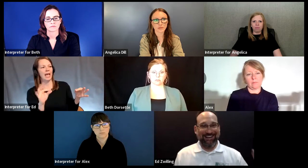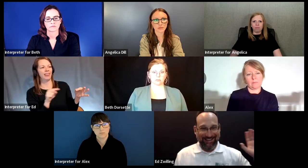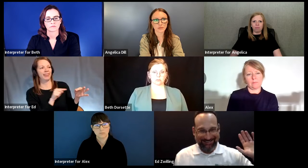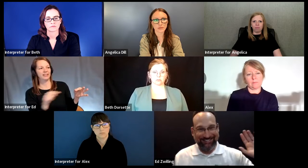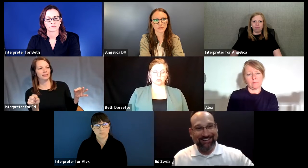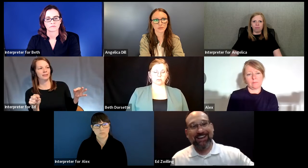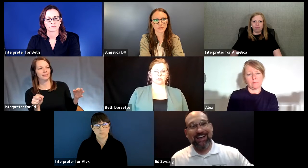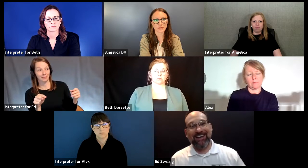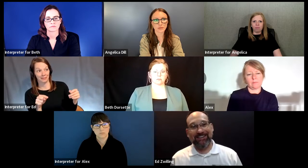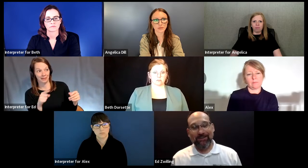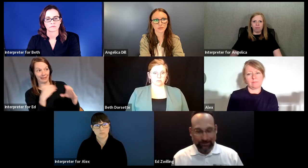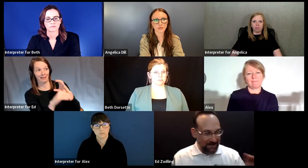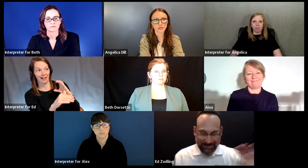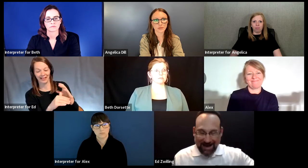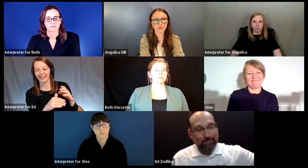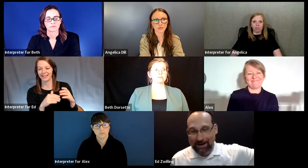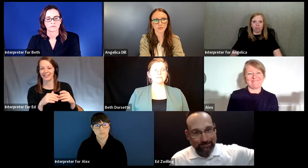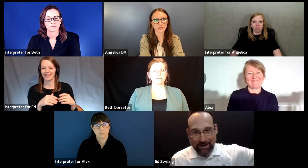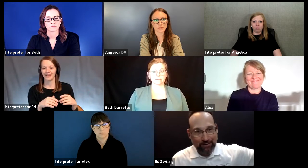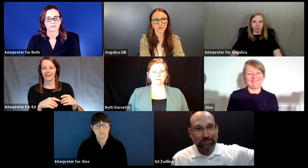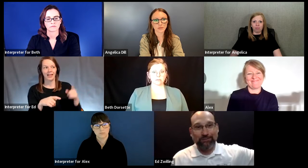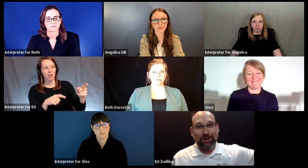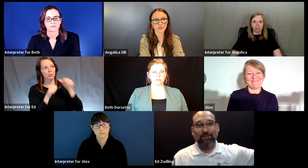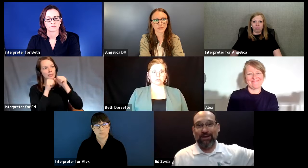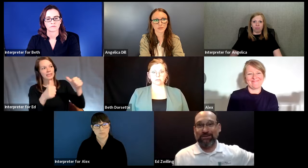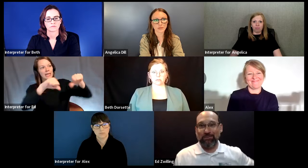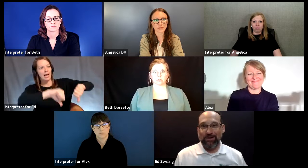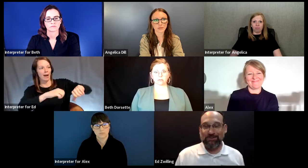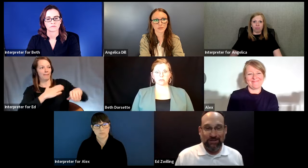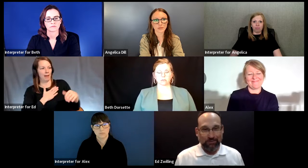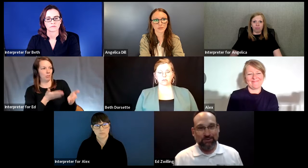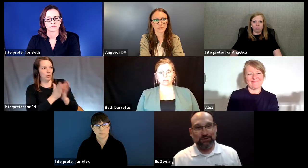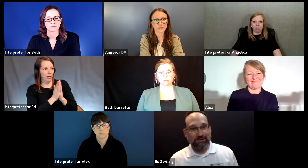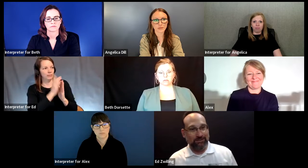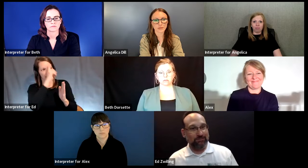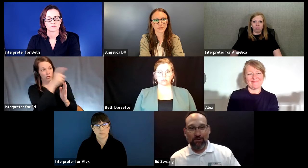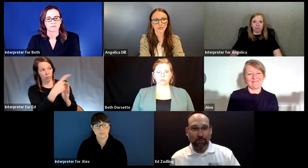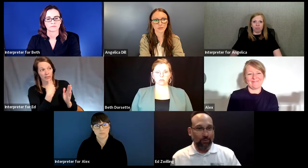And -- and denied my request for accommodation because you said it was too expensive.